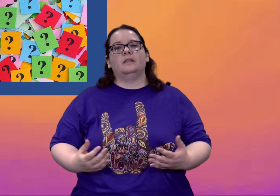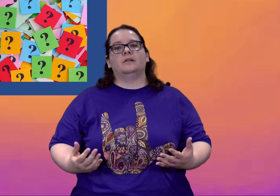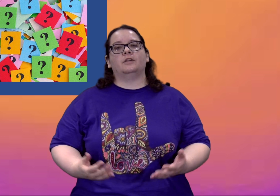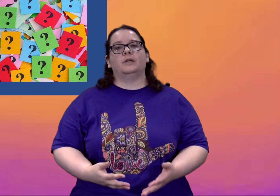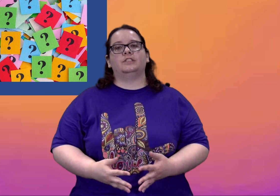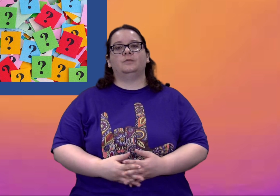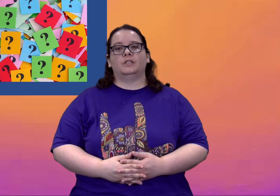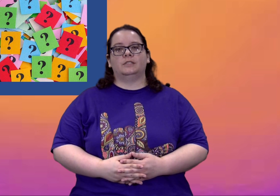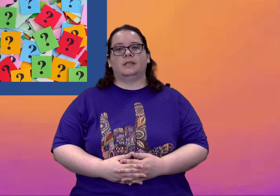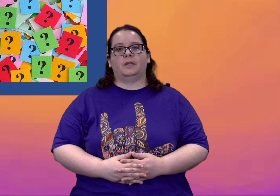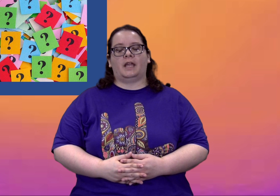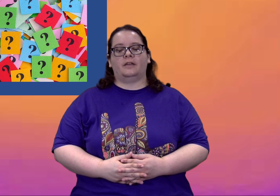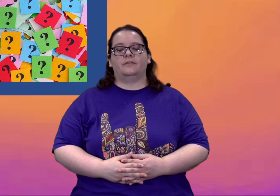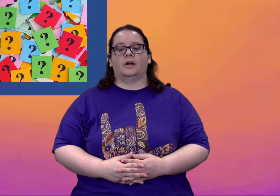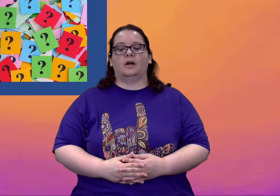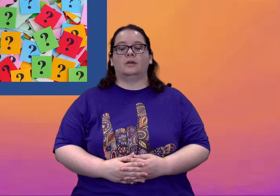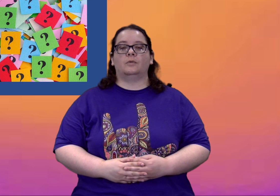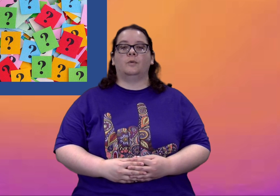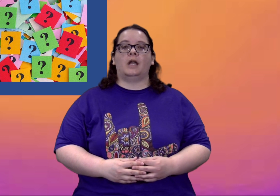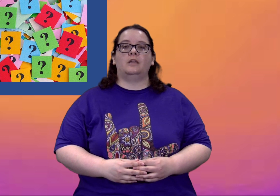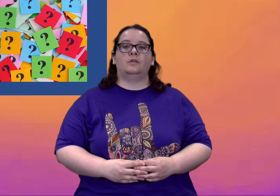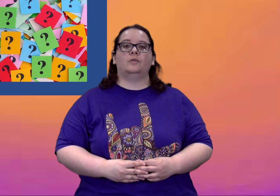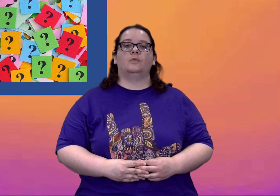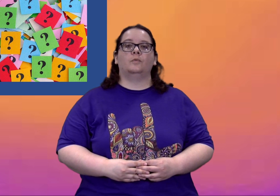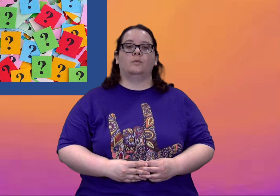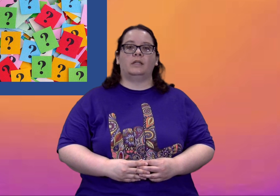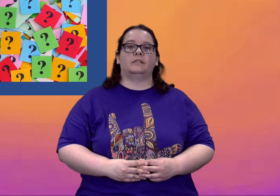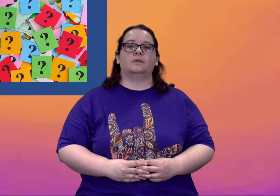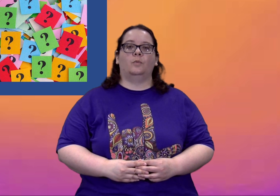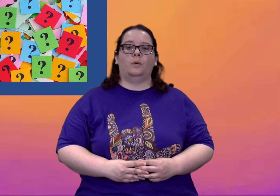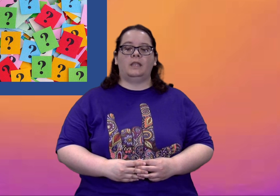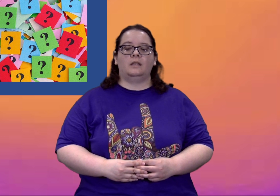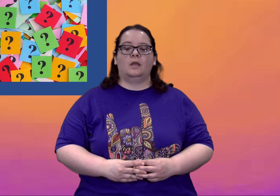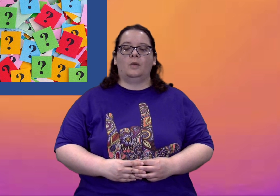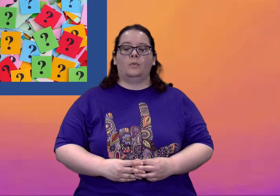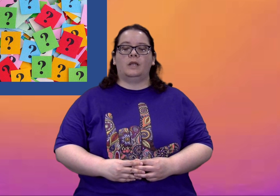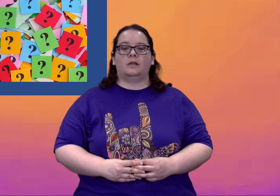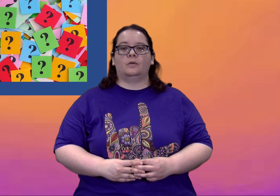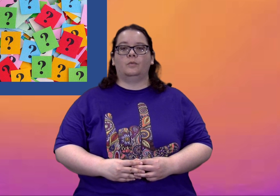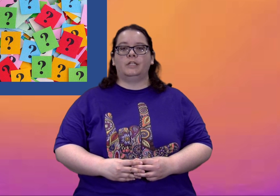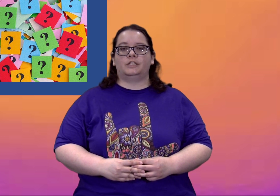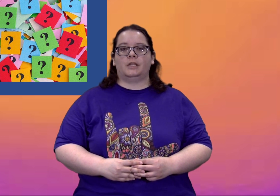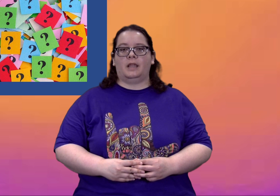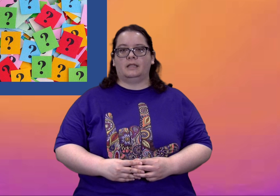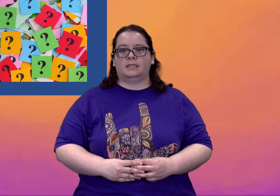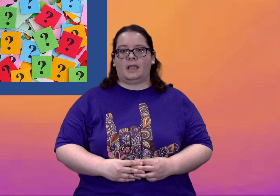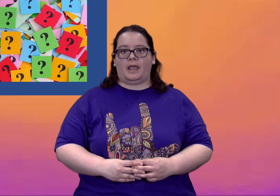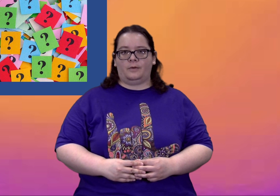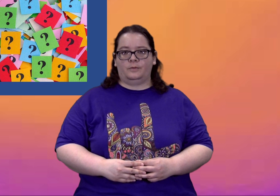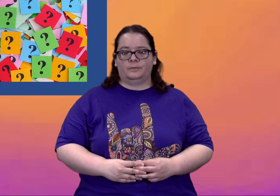Now, our question words that we have are why, who, what, when, where, which, and how.